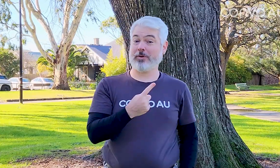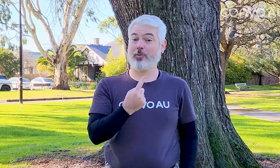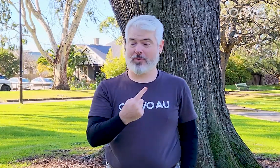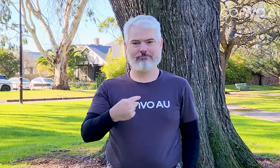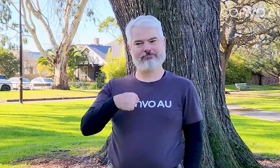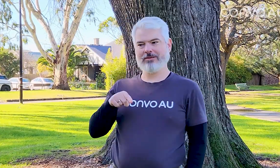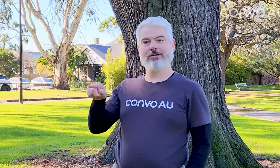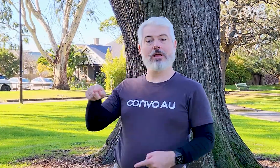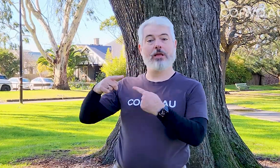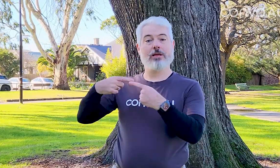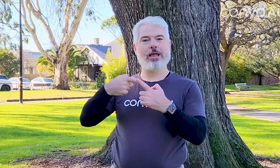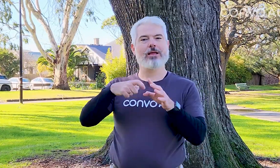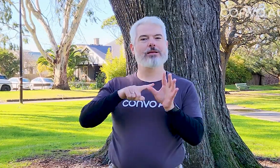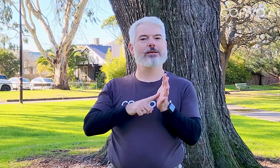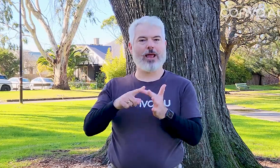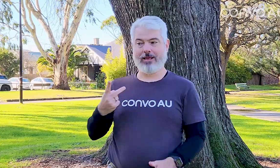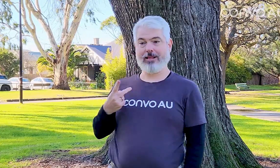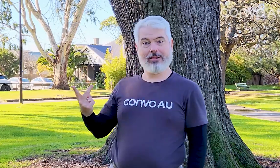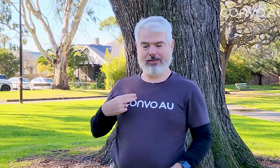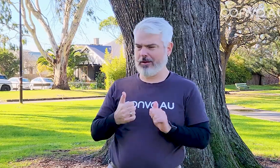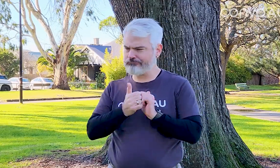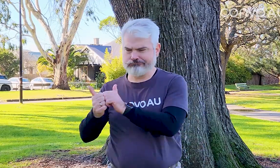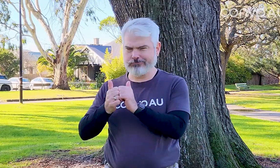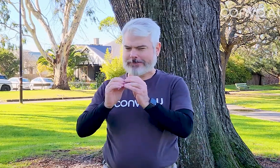Todd and Kyle tirelessly worked behind the scenes to establish our video interpreting platform.